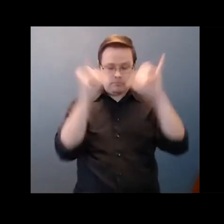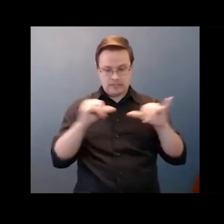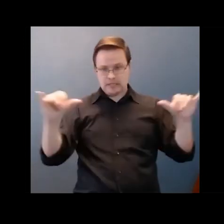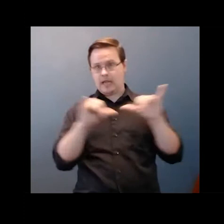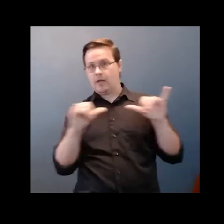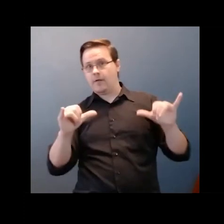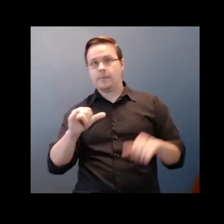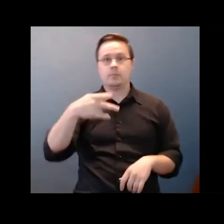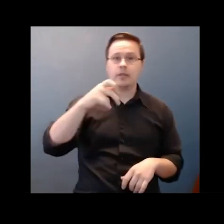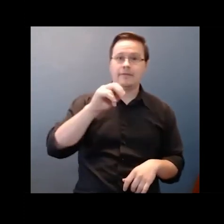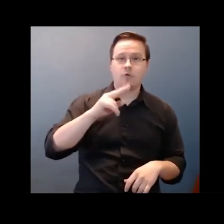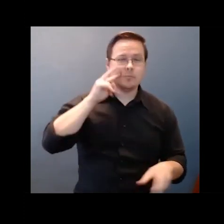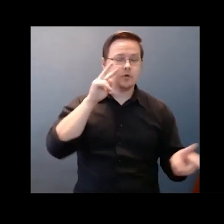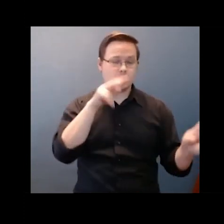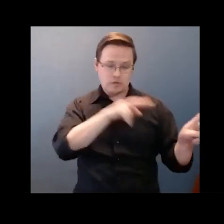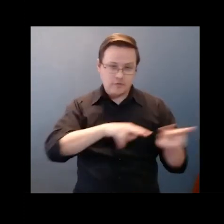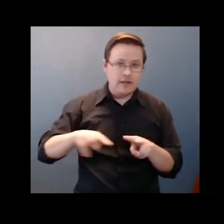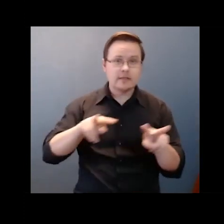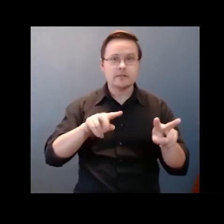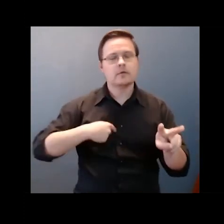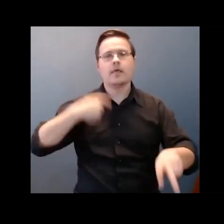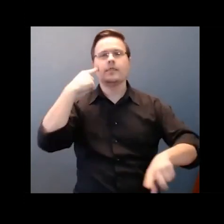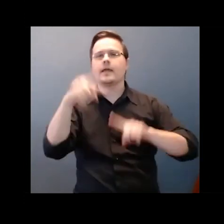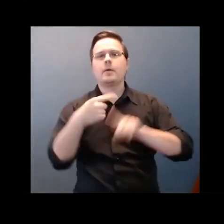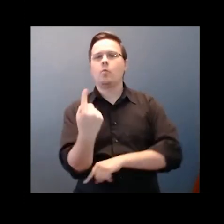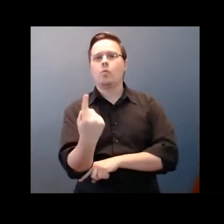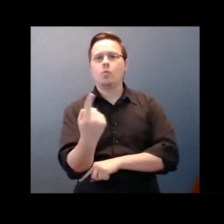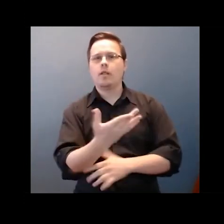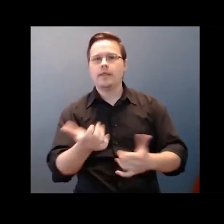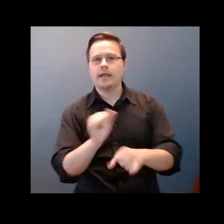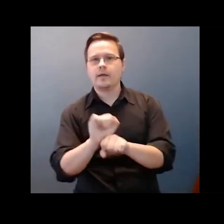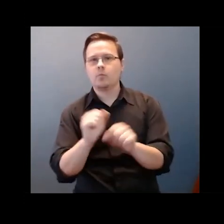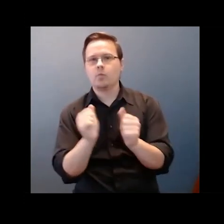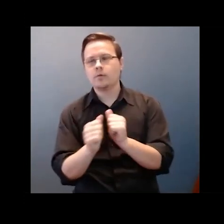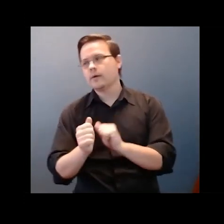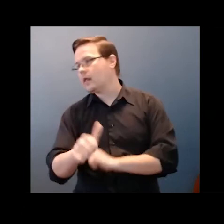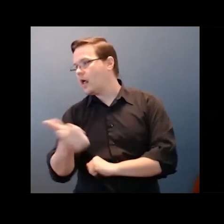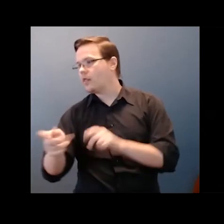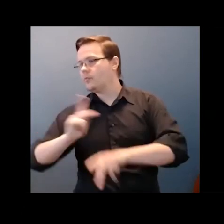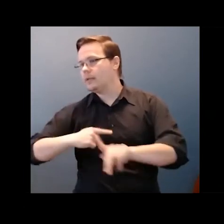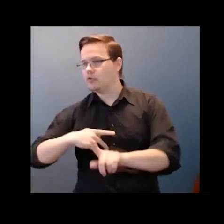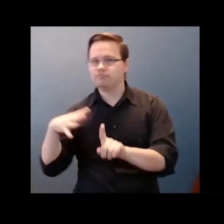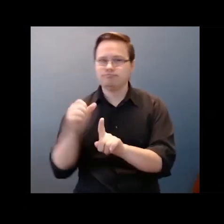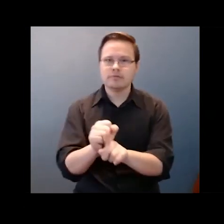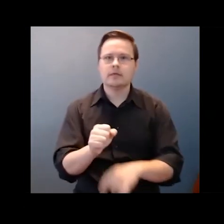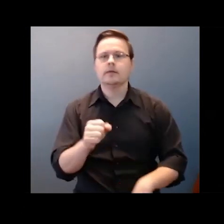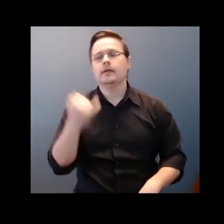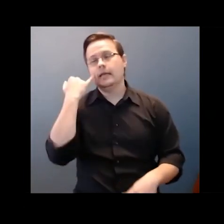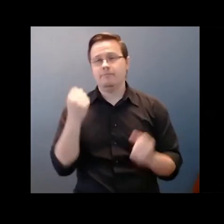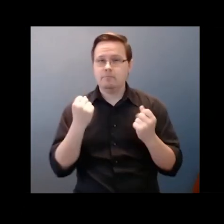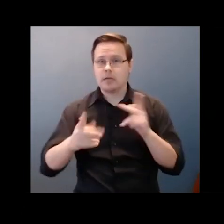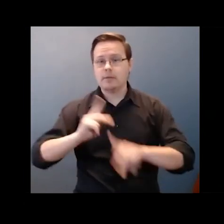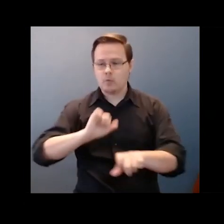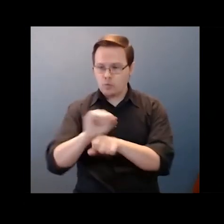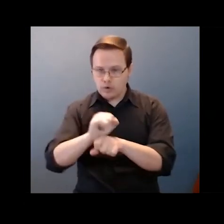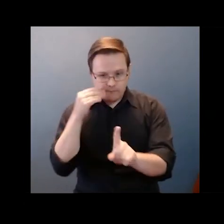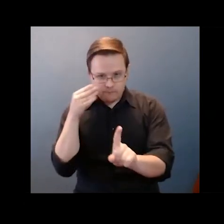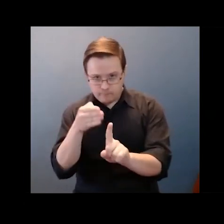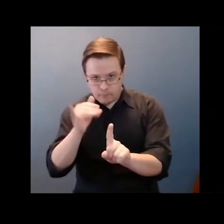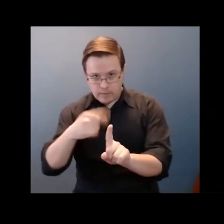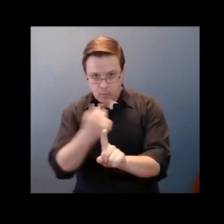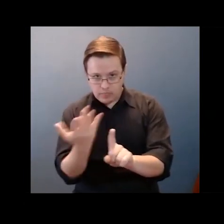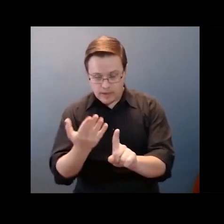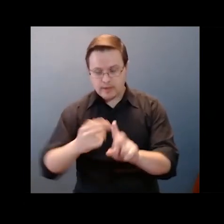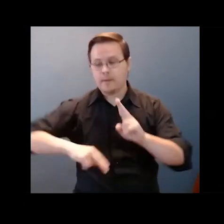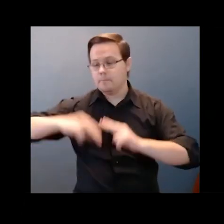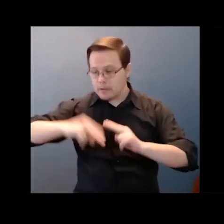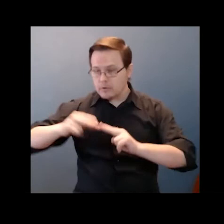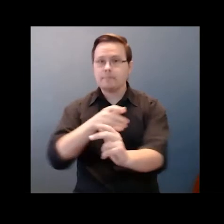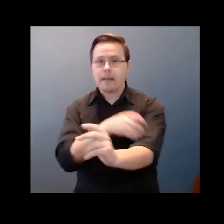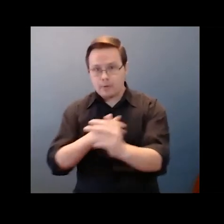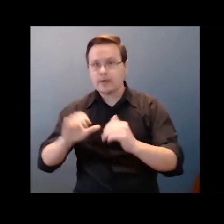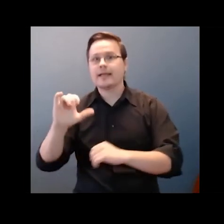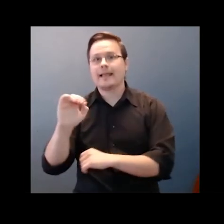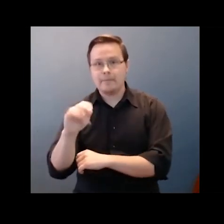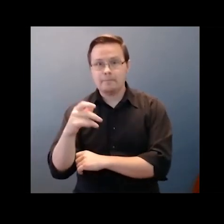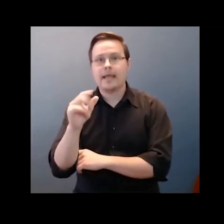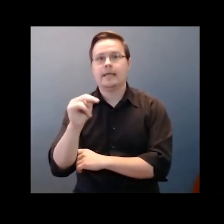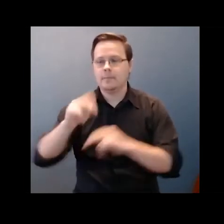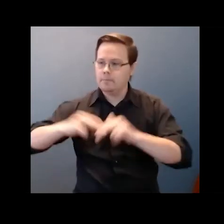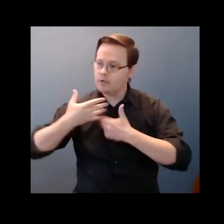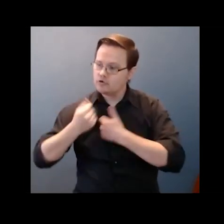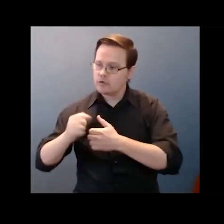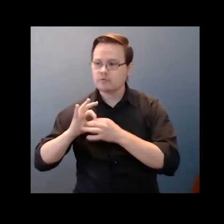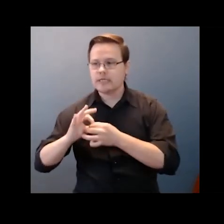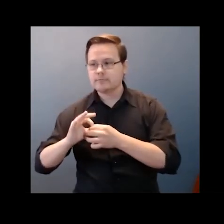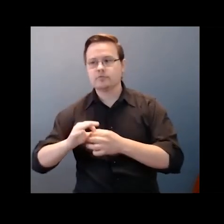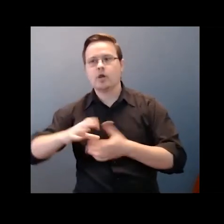by the scale of how big the platform or how big surveillances, think about like, What's like one thing that you can work with with others to tackle. And if a bunch of people are working on that one thing, and building campaigns and campaigns and campaigns,